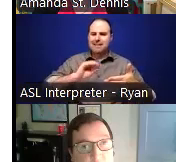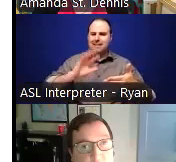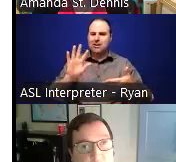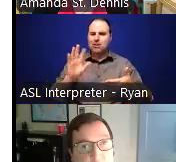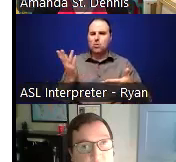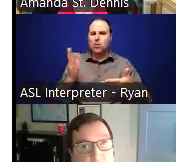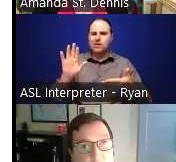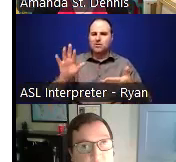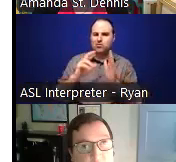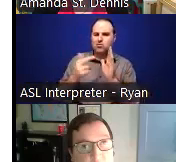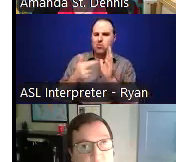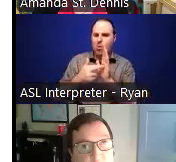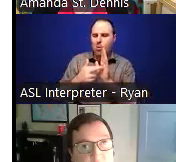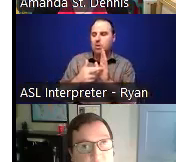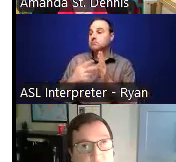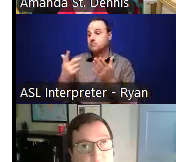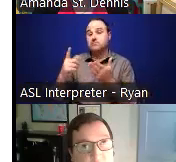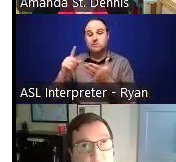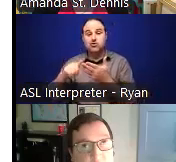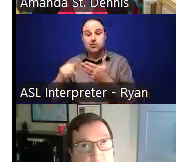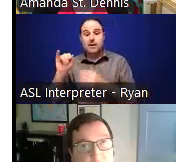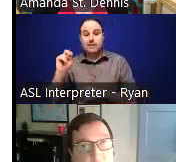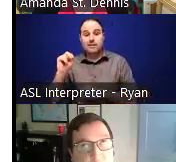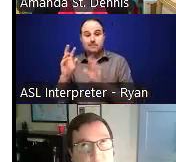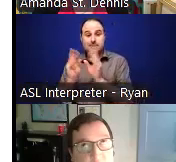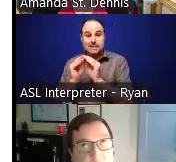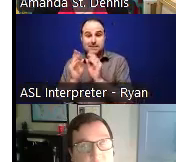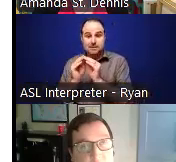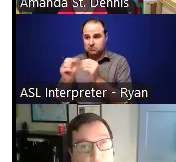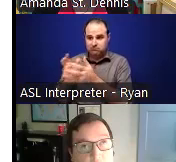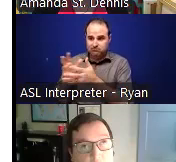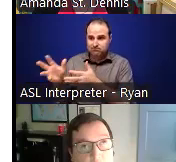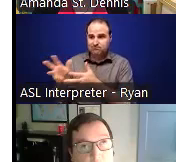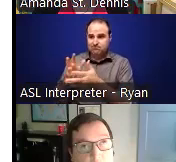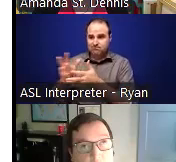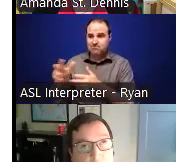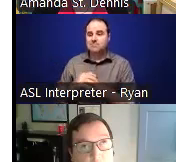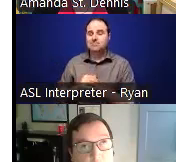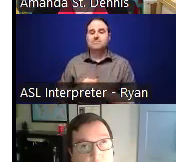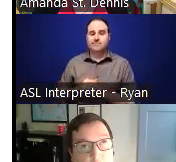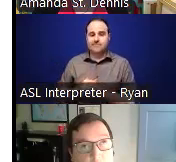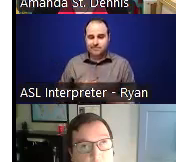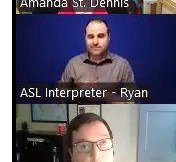check-in meetings. So having regular check-in points individually and as a team to ask about